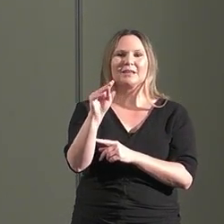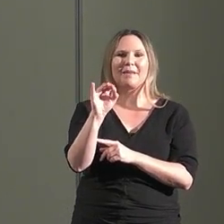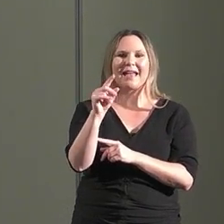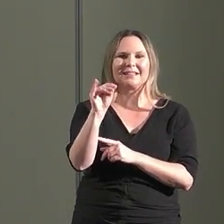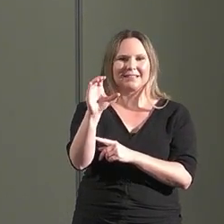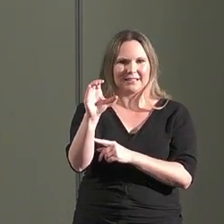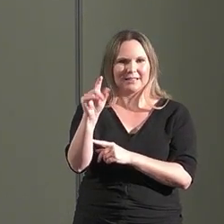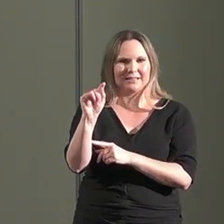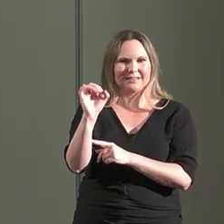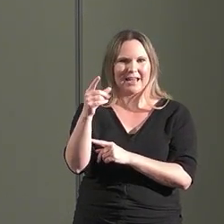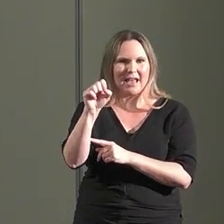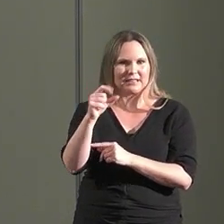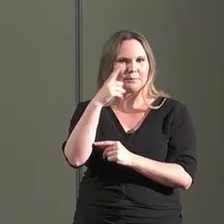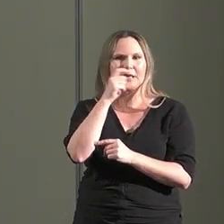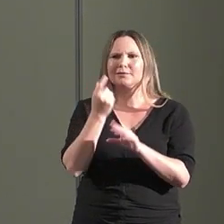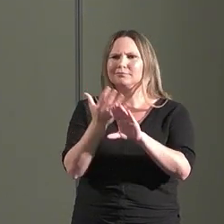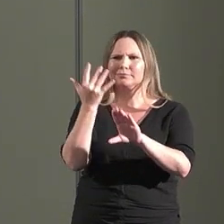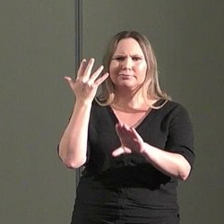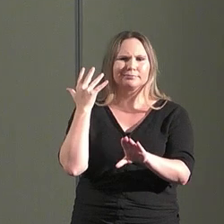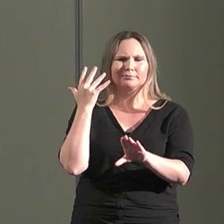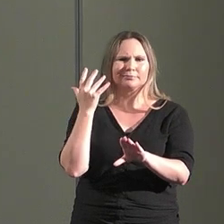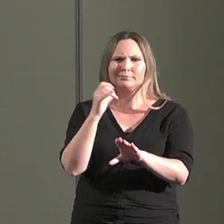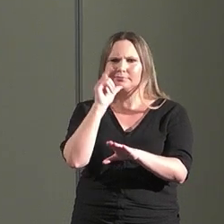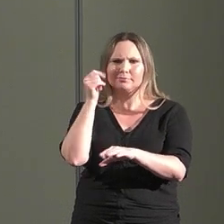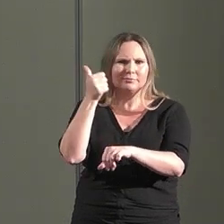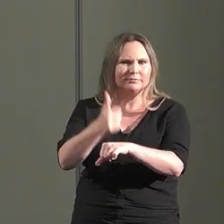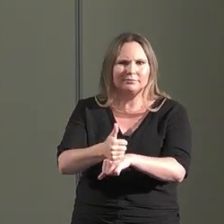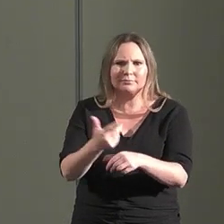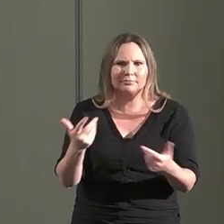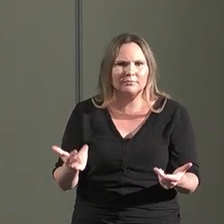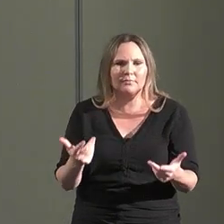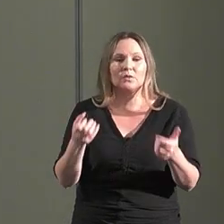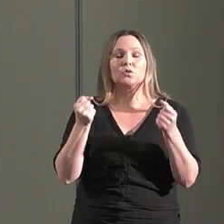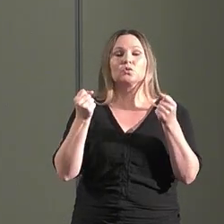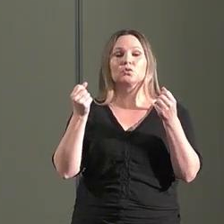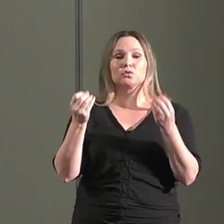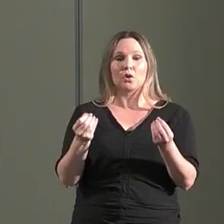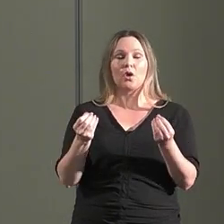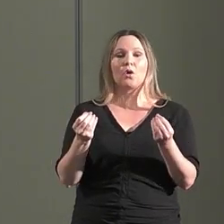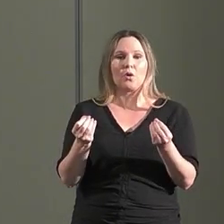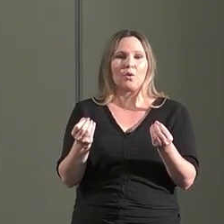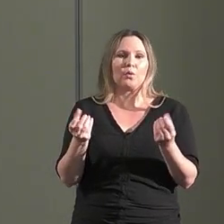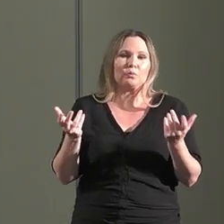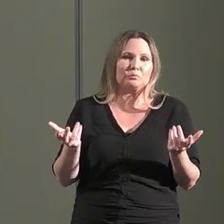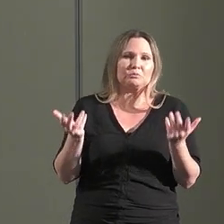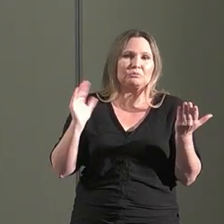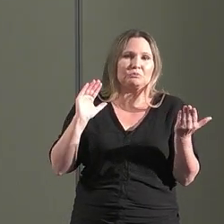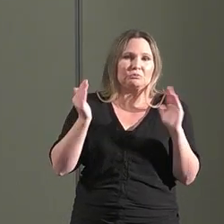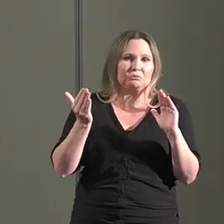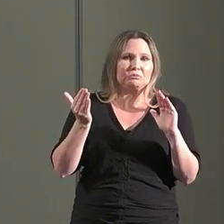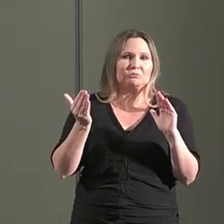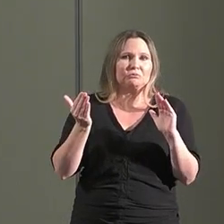not here in 2012. So it seems reasonable to include that.